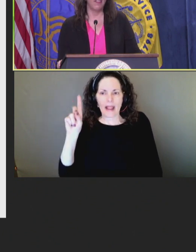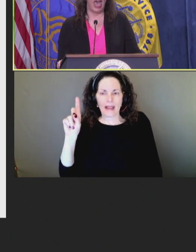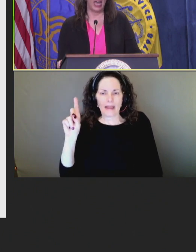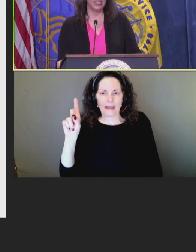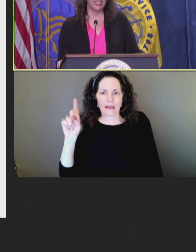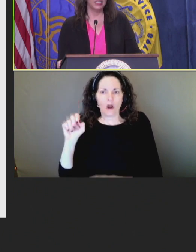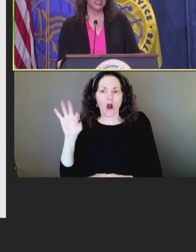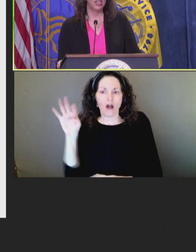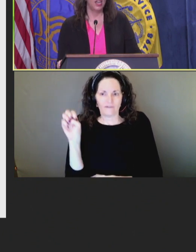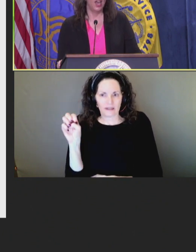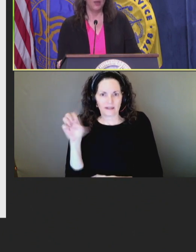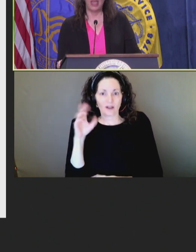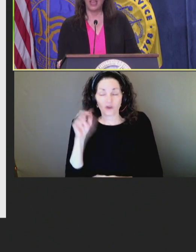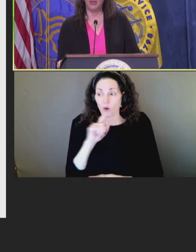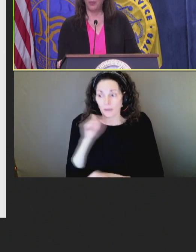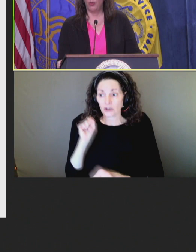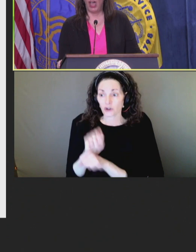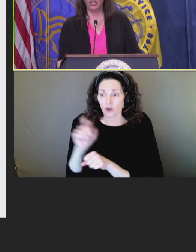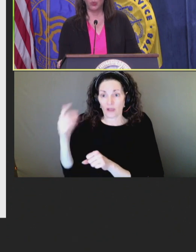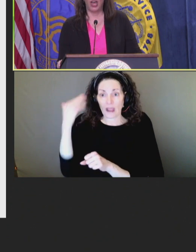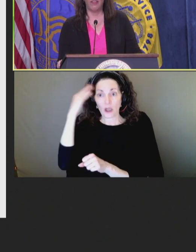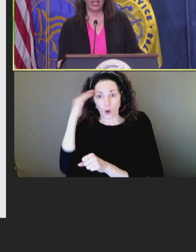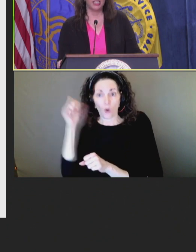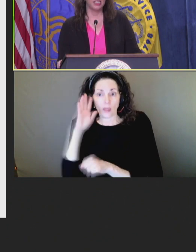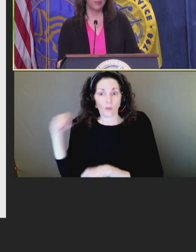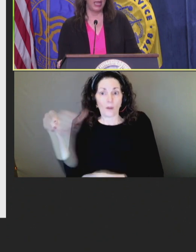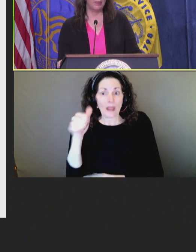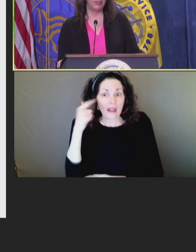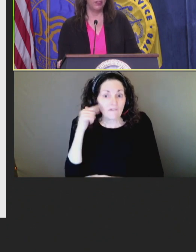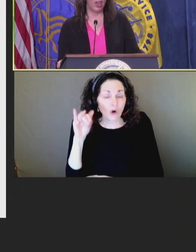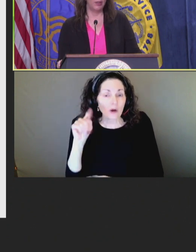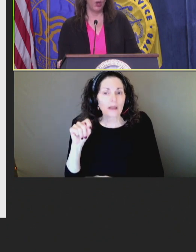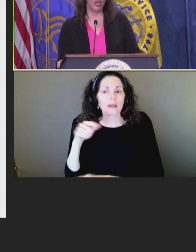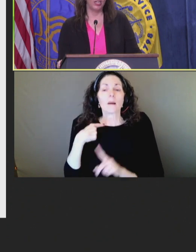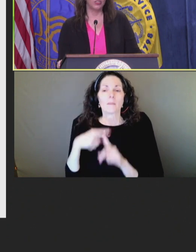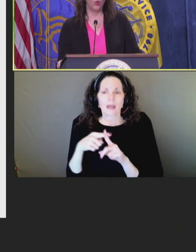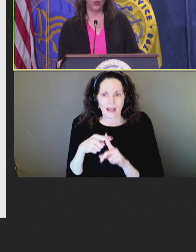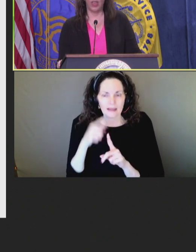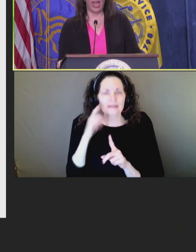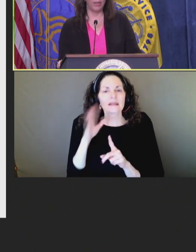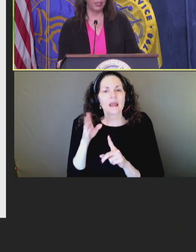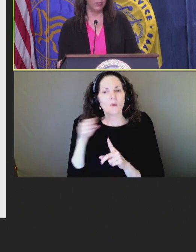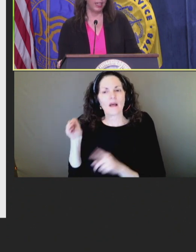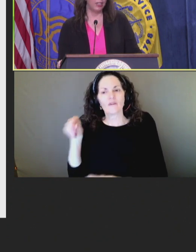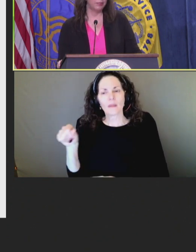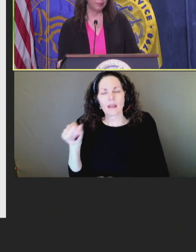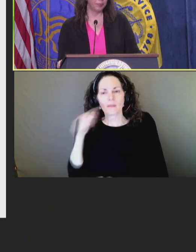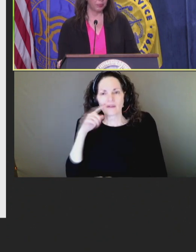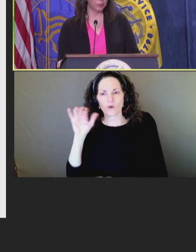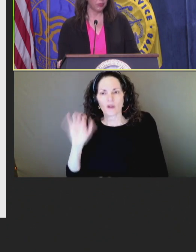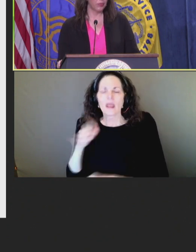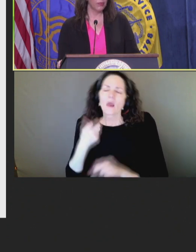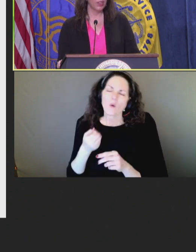added it. And that providers will have access to payment for that product or the admin fee.